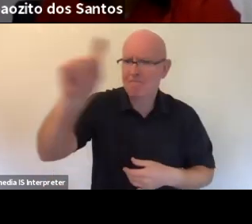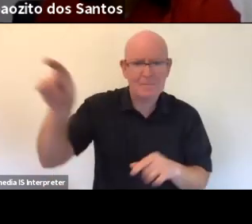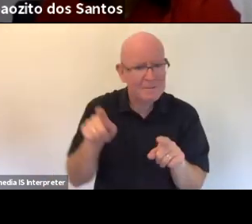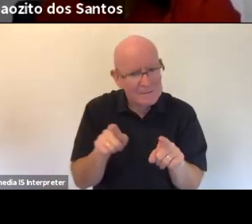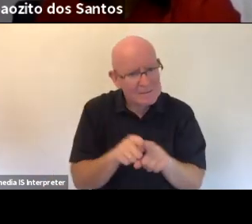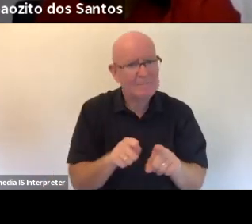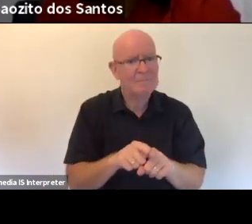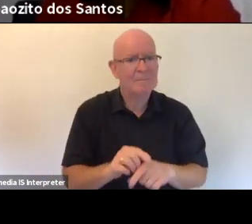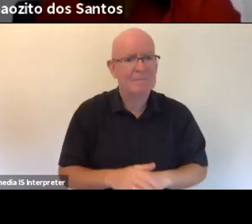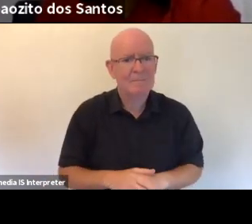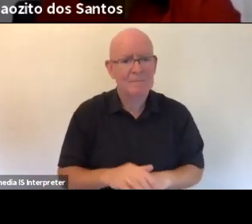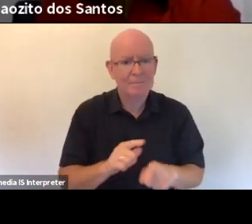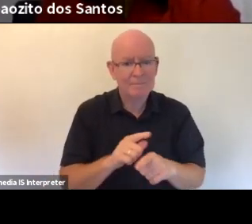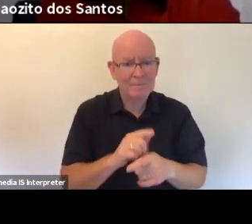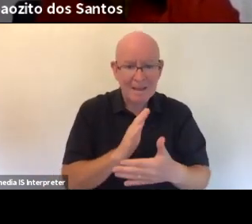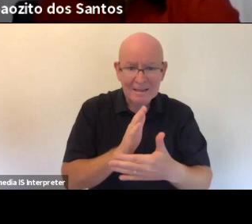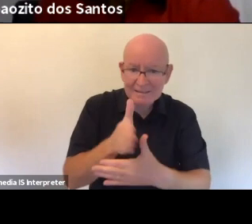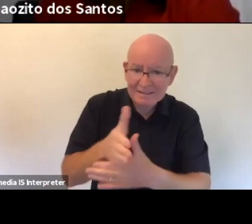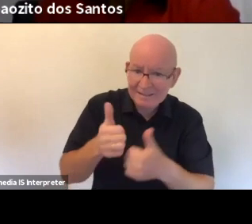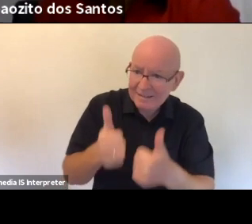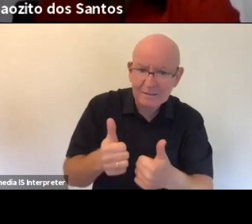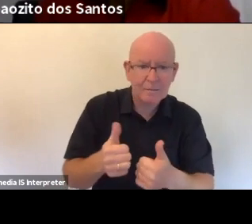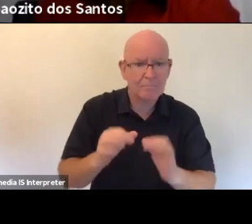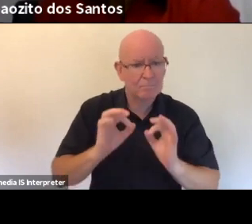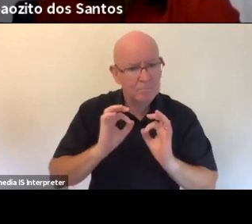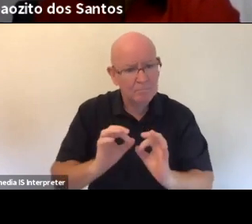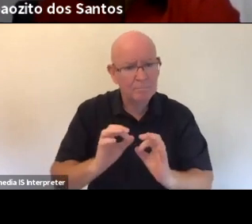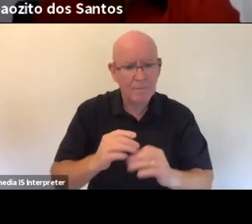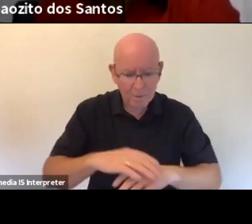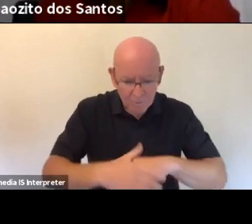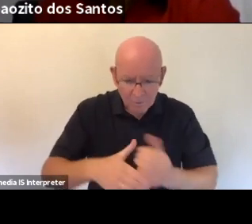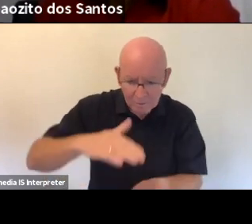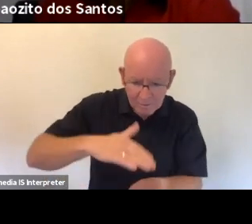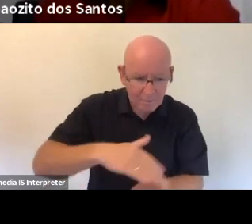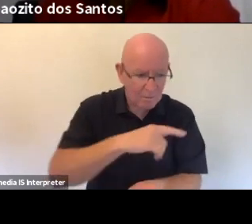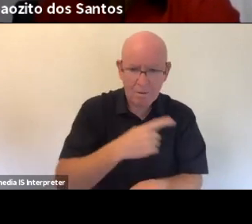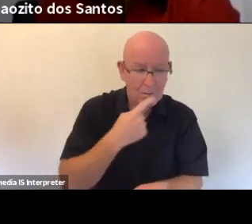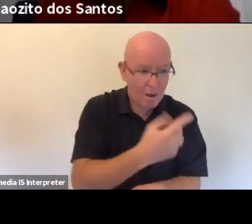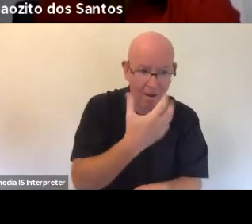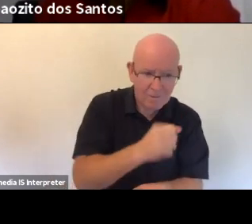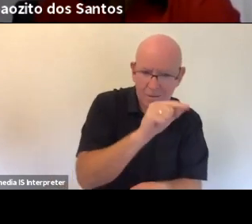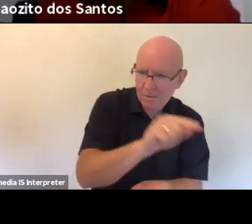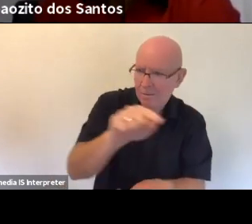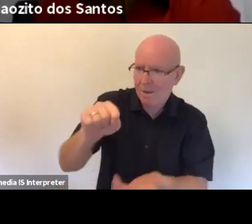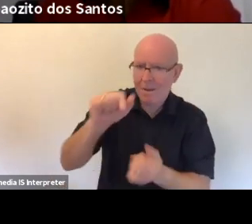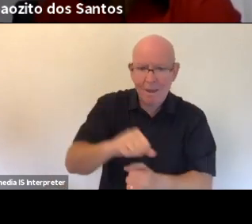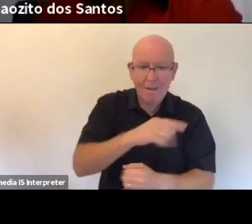Need to be… reducing in the bureaucratic system of the responding of the humanitarian system,